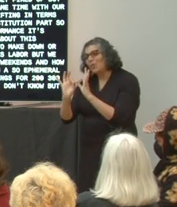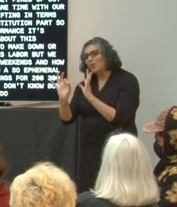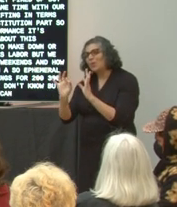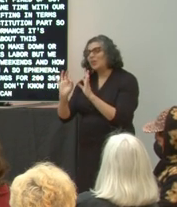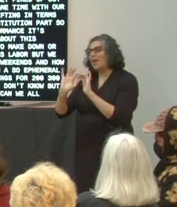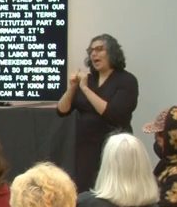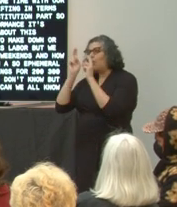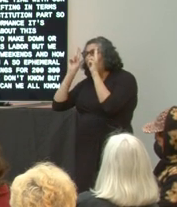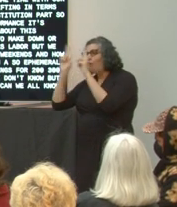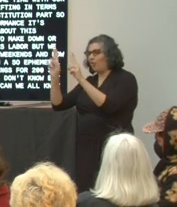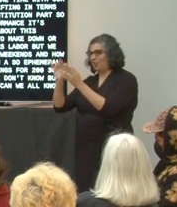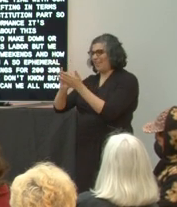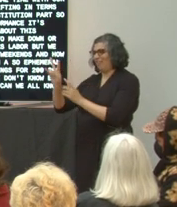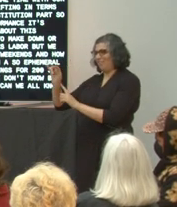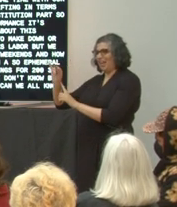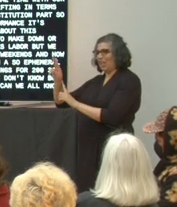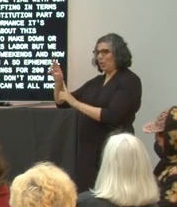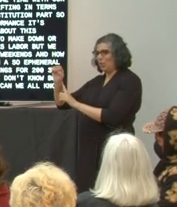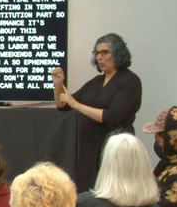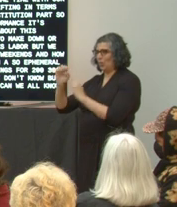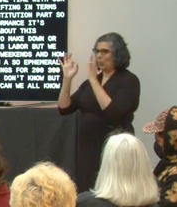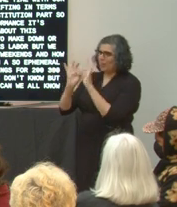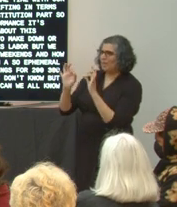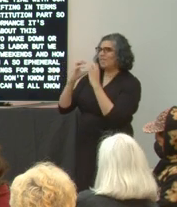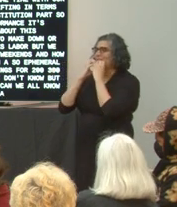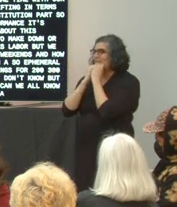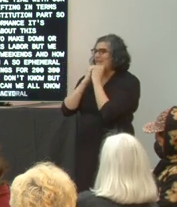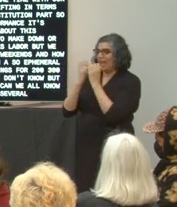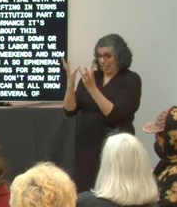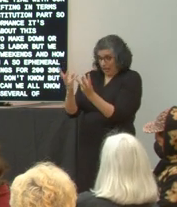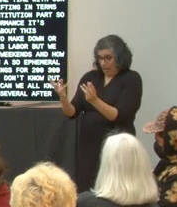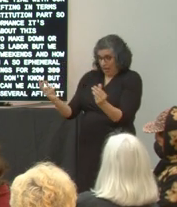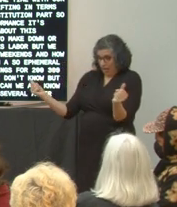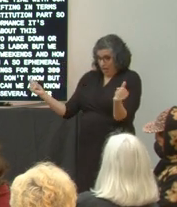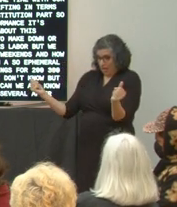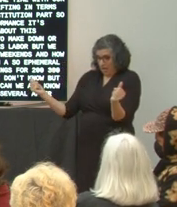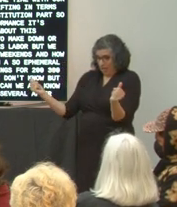all know that value disappears after several after a span of